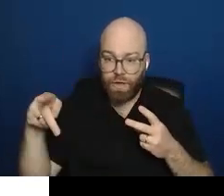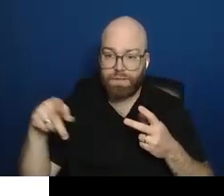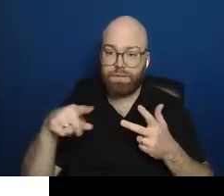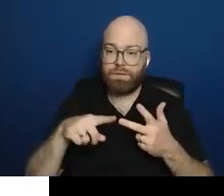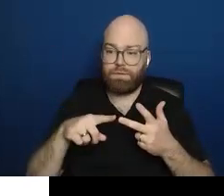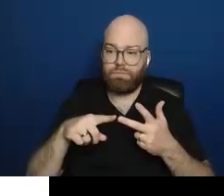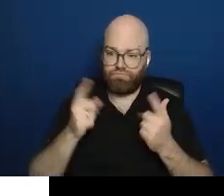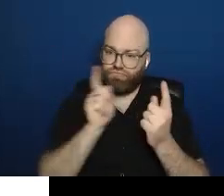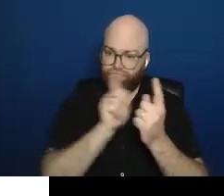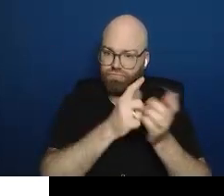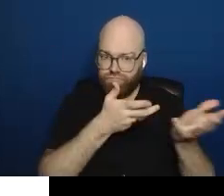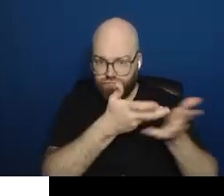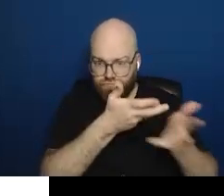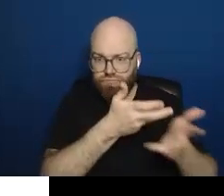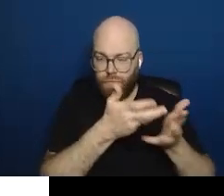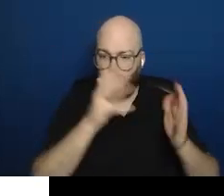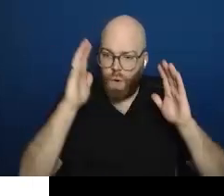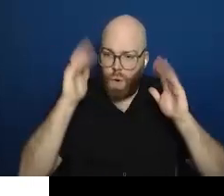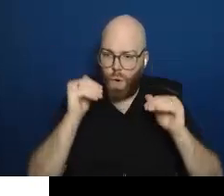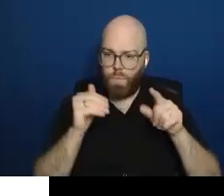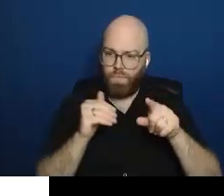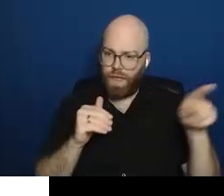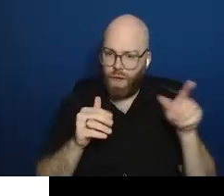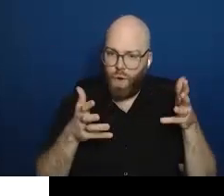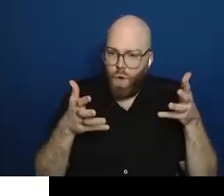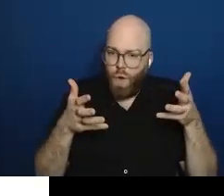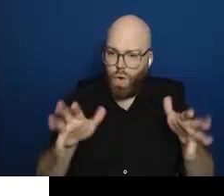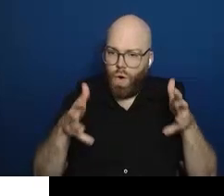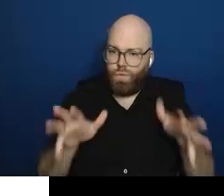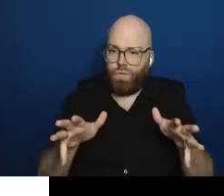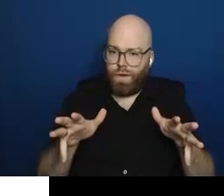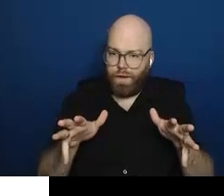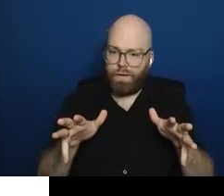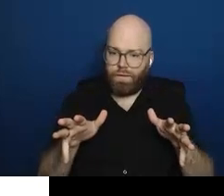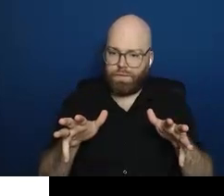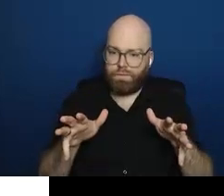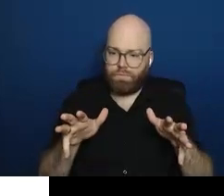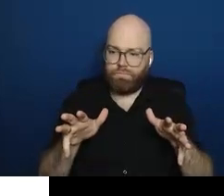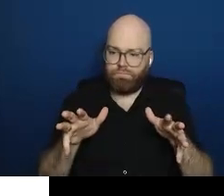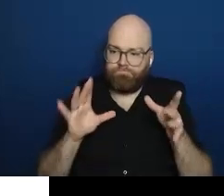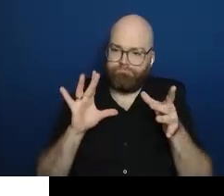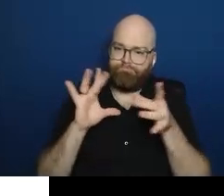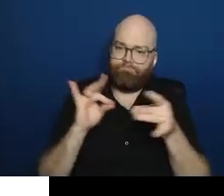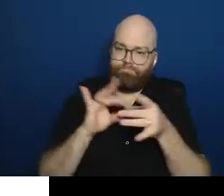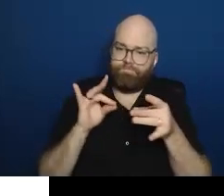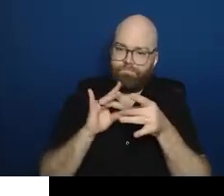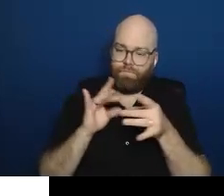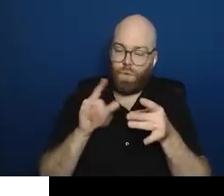hopefully they've already made a statement as to how Fresno City is going to support, undocumented students.